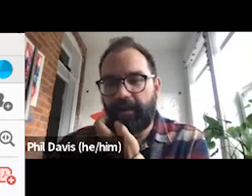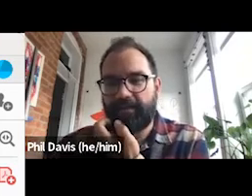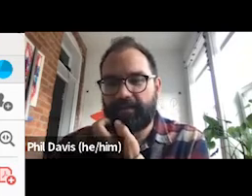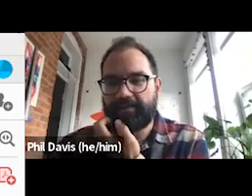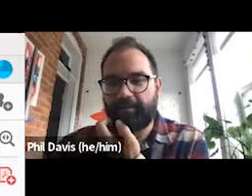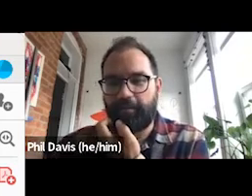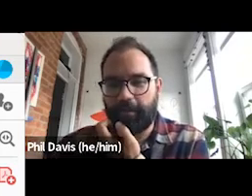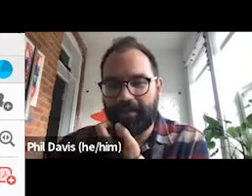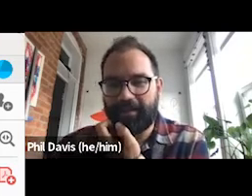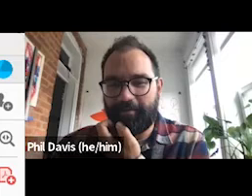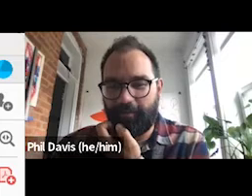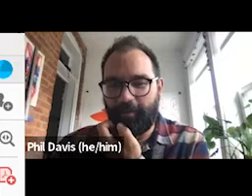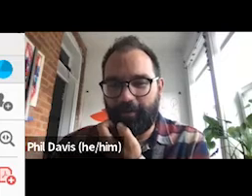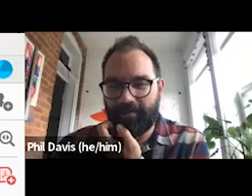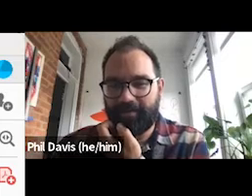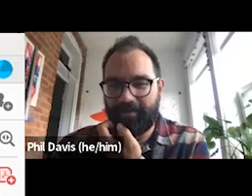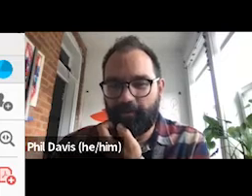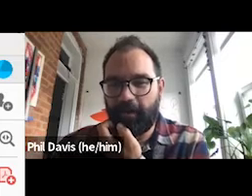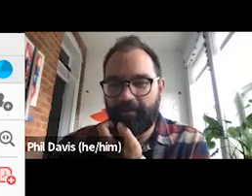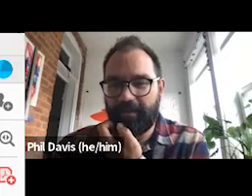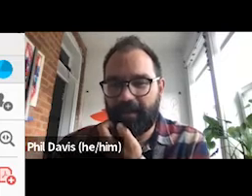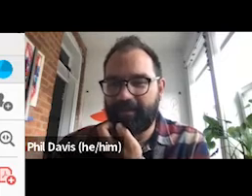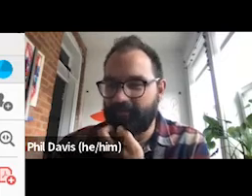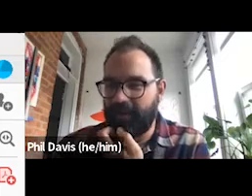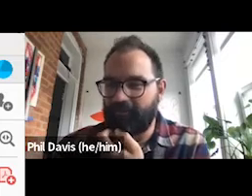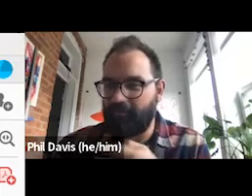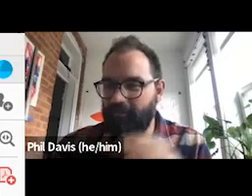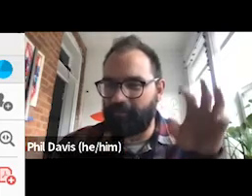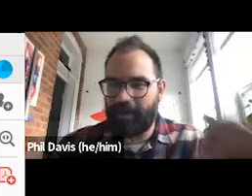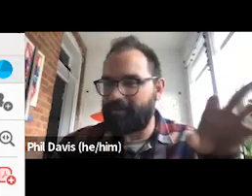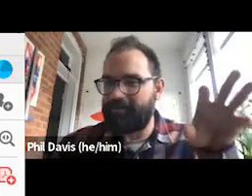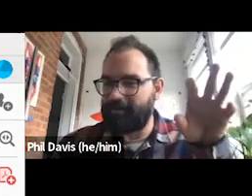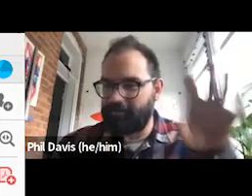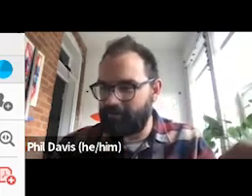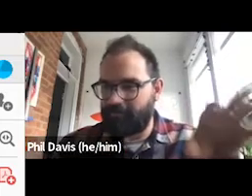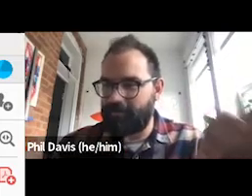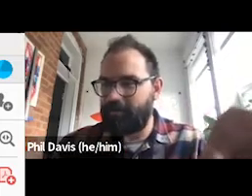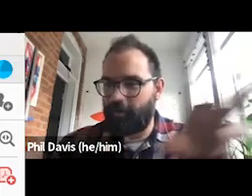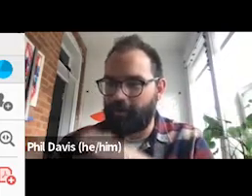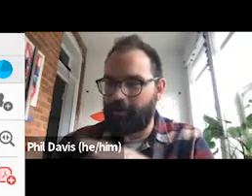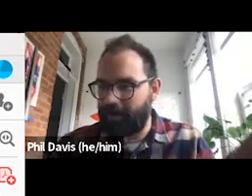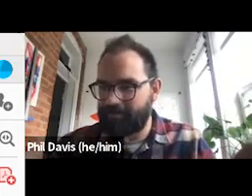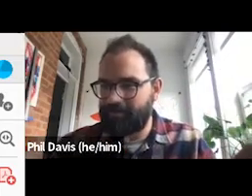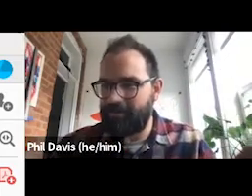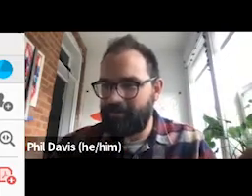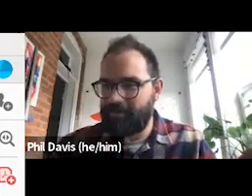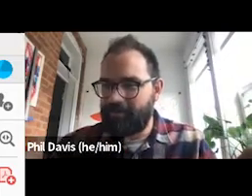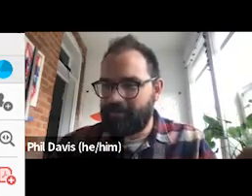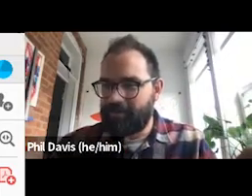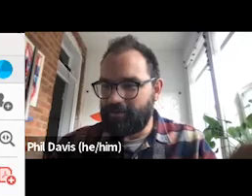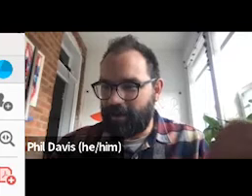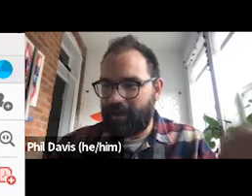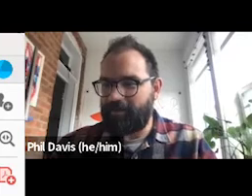I think that's really important whether that gets paid for by the Grit Fund or not, you